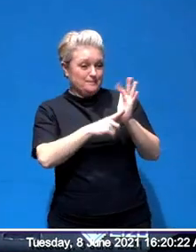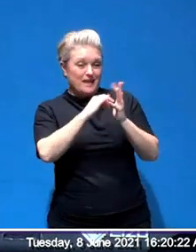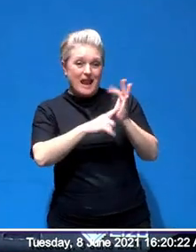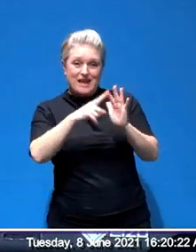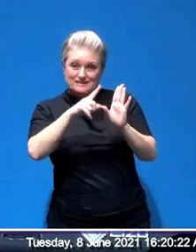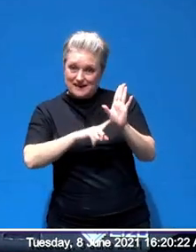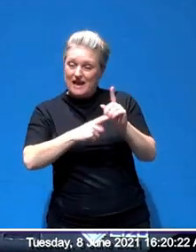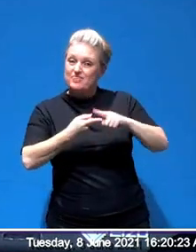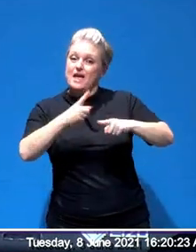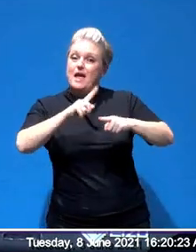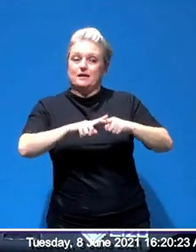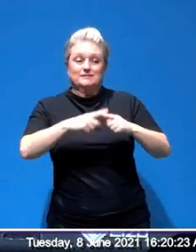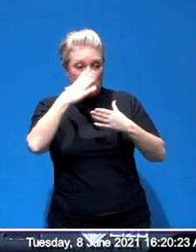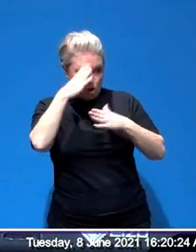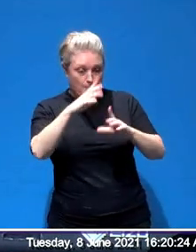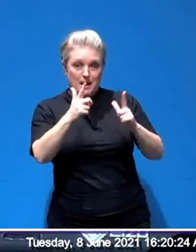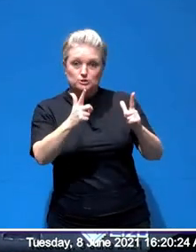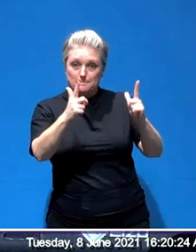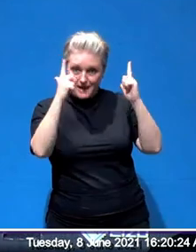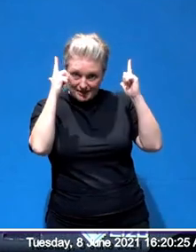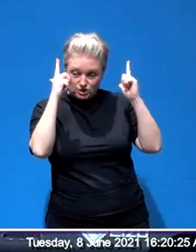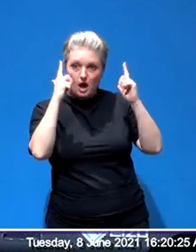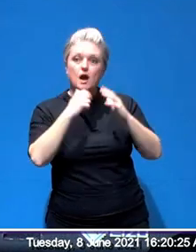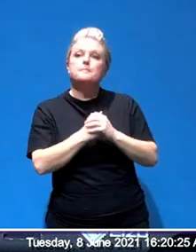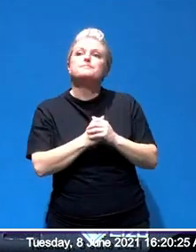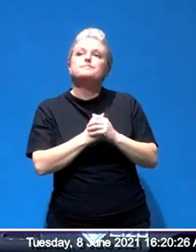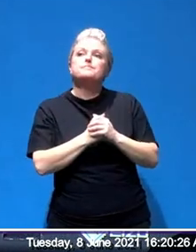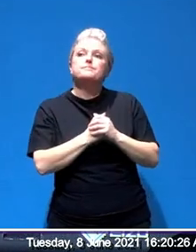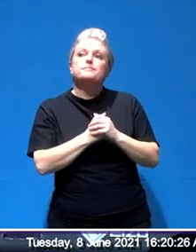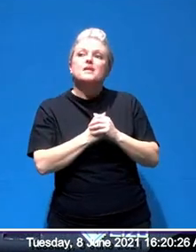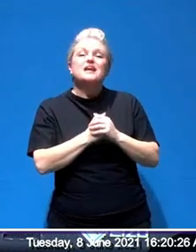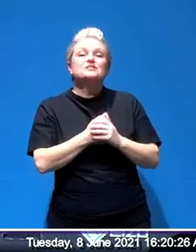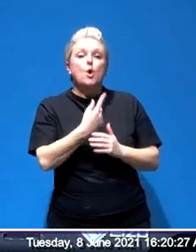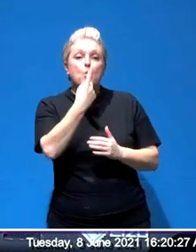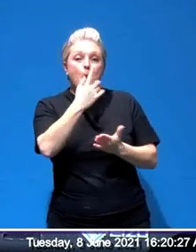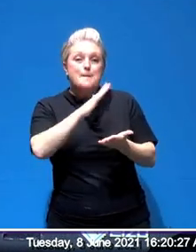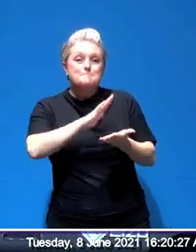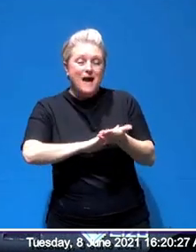was acting in Wendy, the incumbent's role, for a month. Do you see that? Yes.